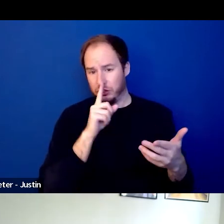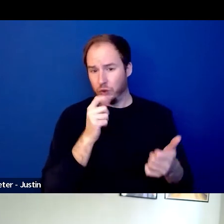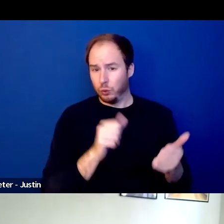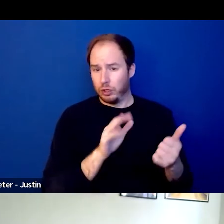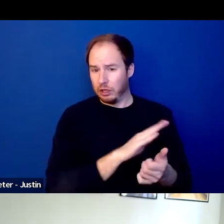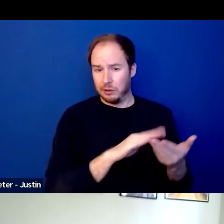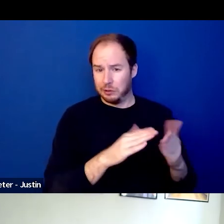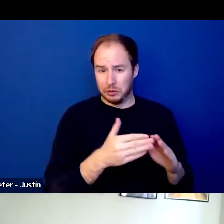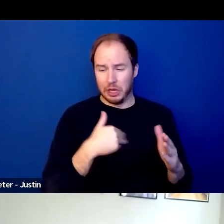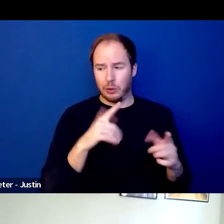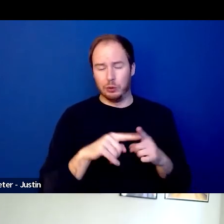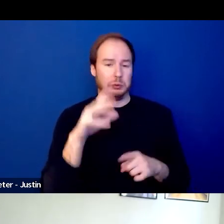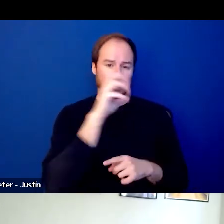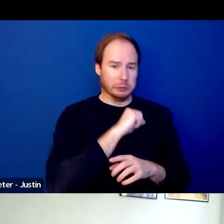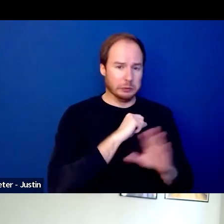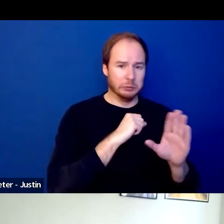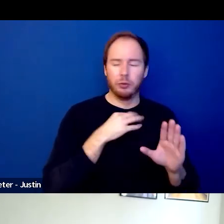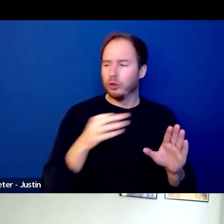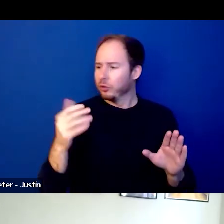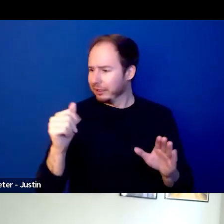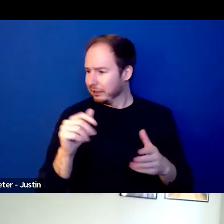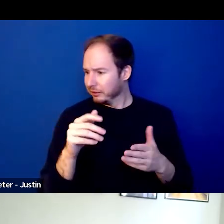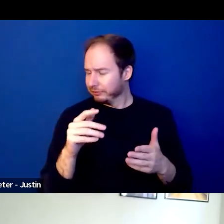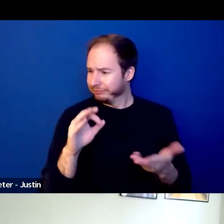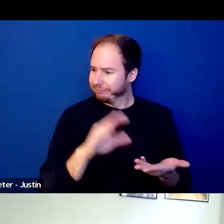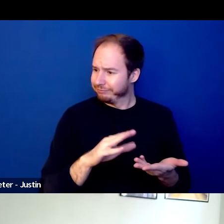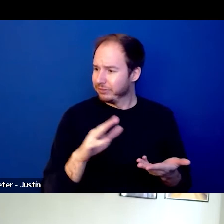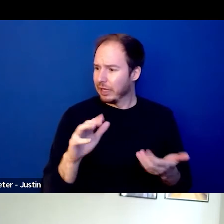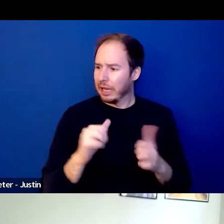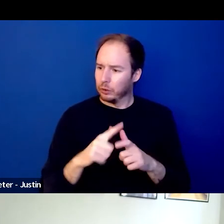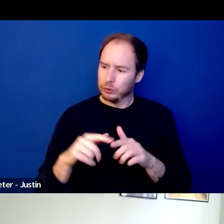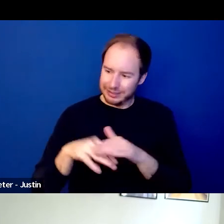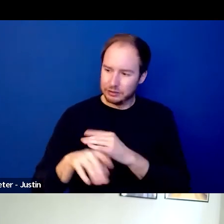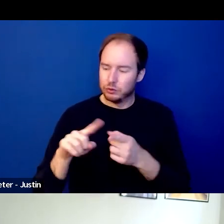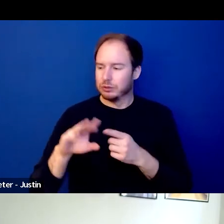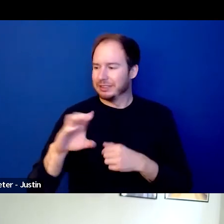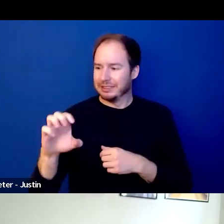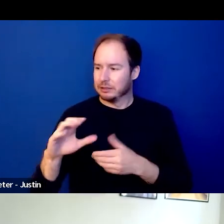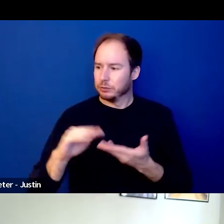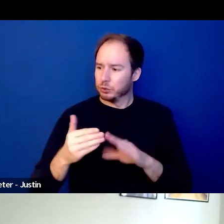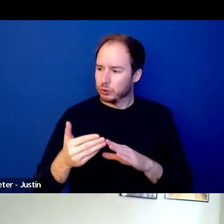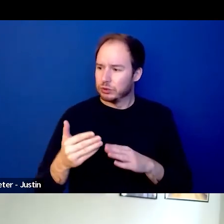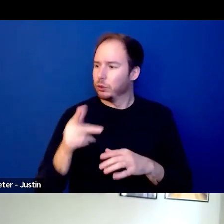So I don't wanna assume or ask, but if you have guidance on maybe from some of your experience of similar situations where folks were wanting to participate,